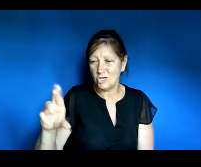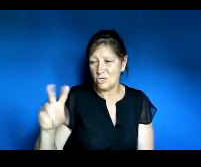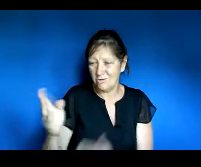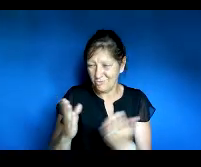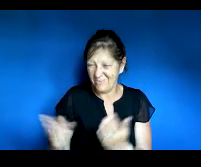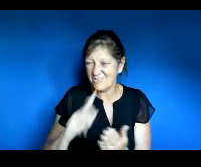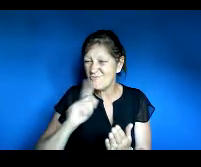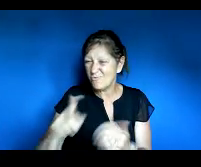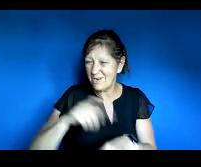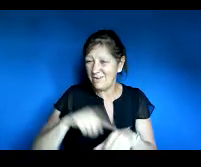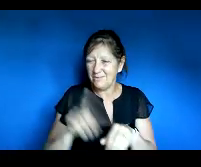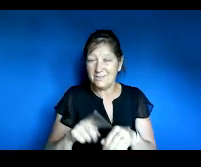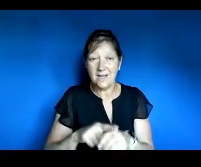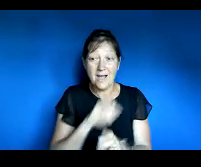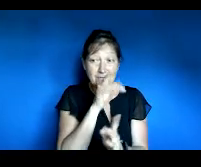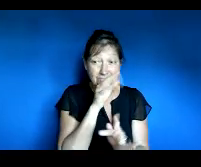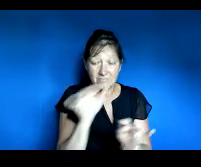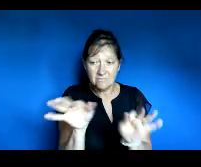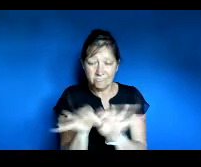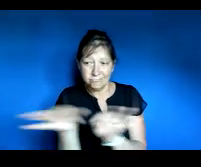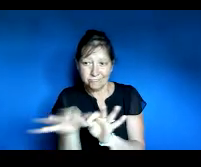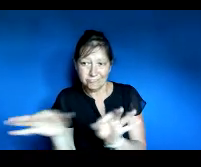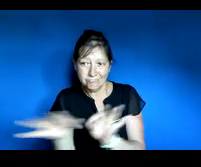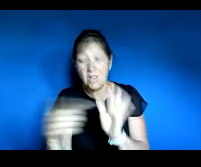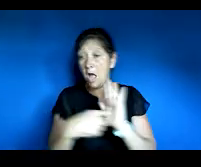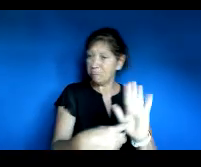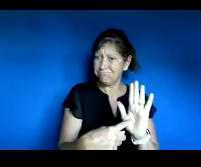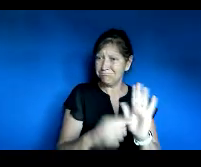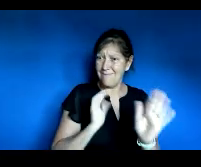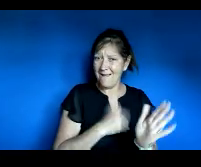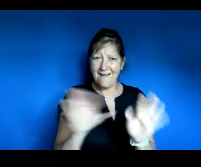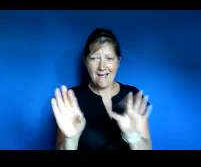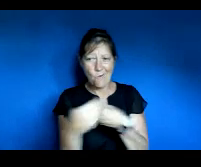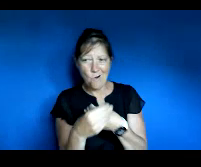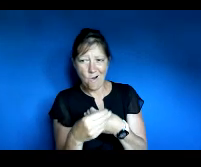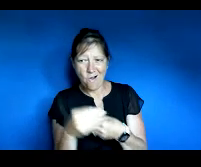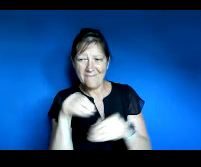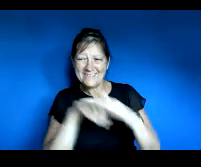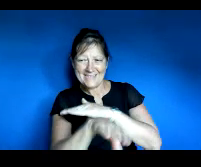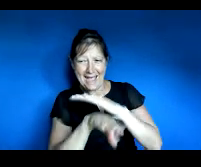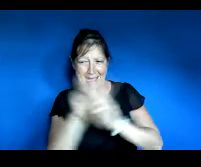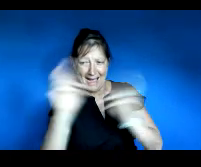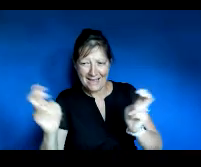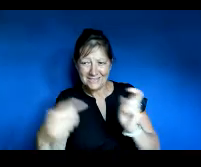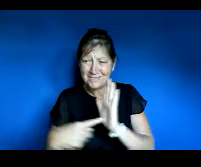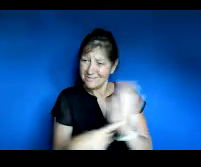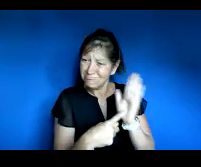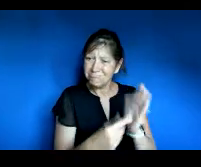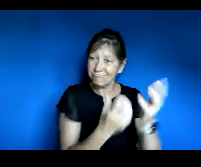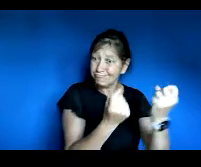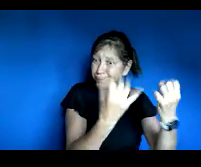just kind of modeling the fact that, obviously, as an accessibility office, we want to foreground accessibility in our presentations.